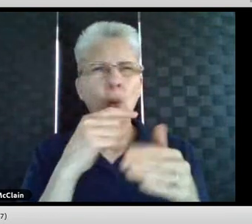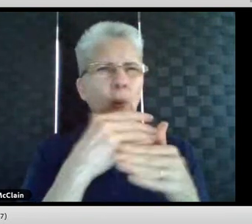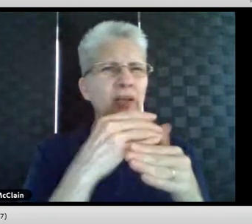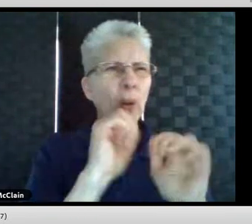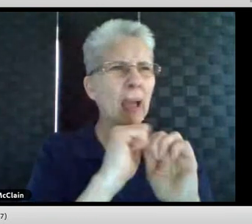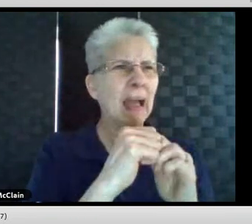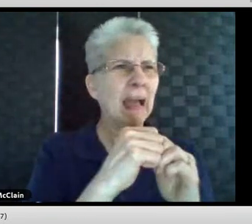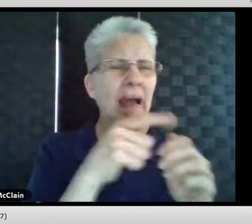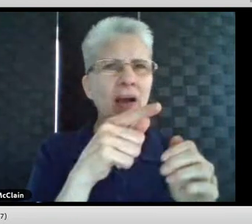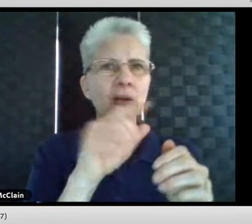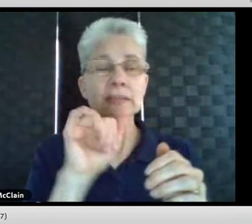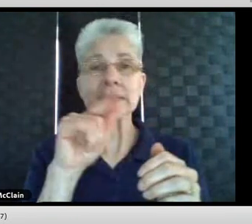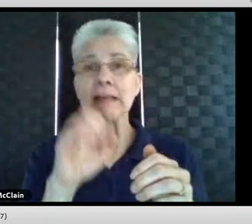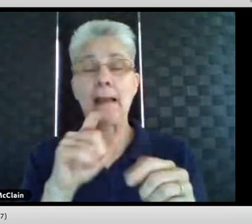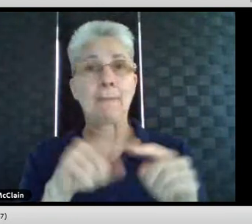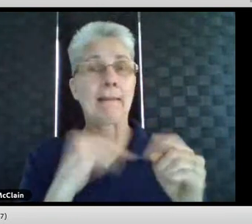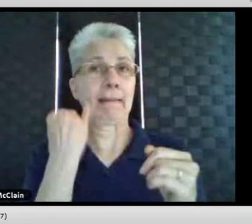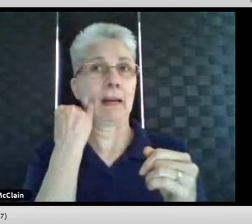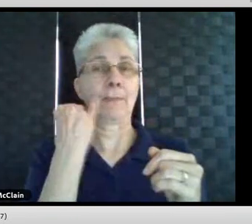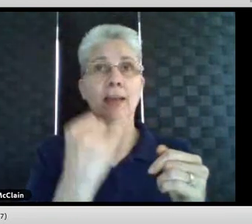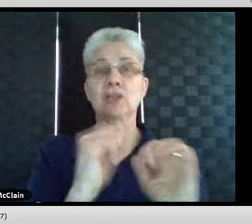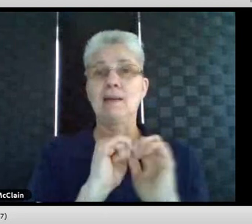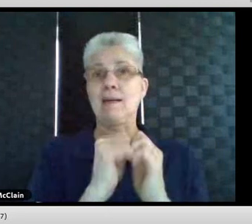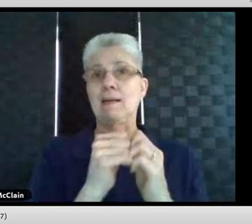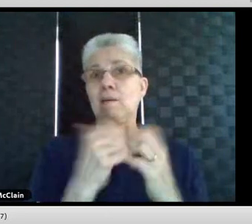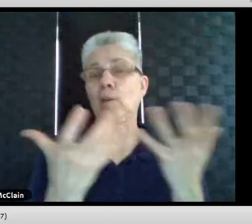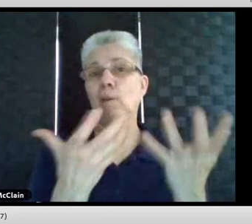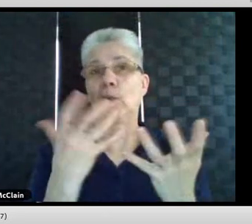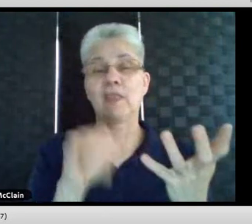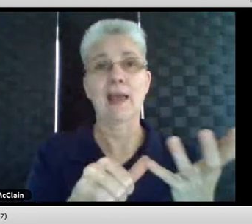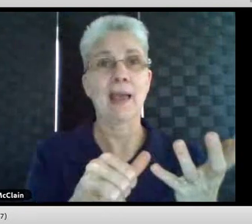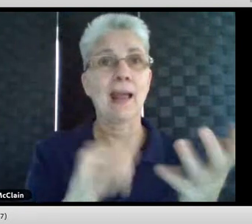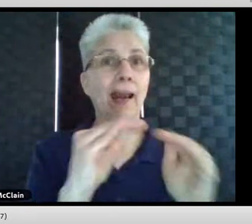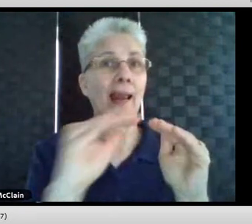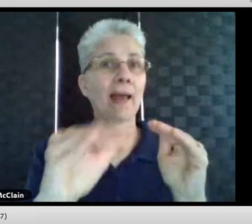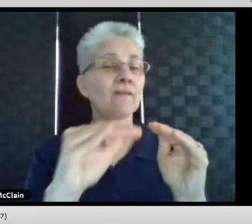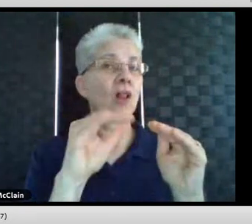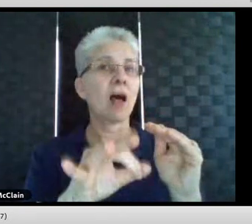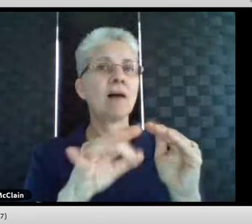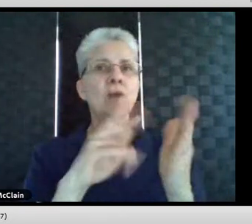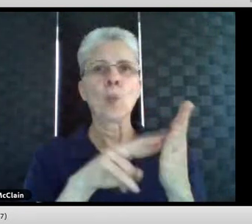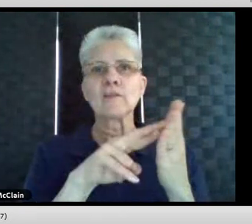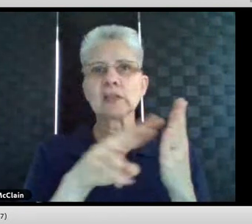The Skype, I can't even imagine that level of reference services